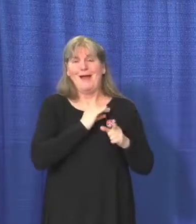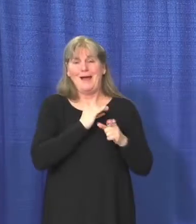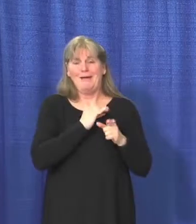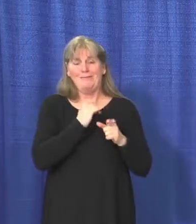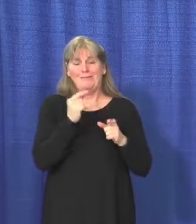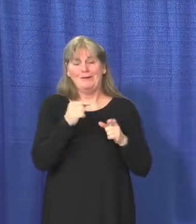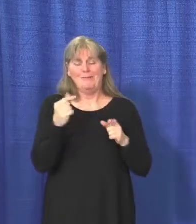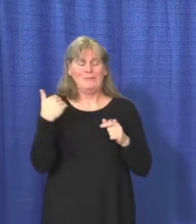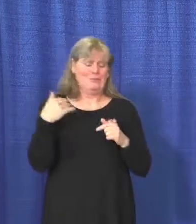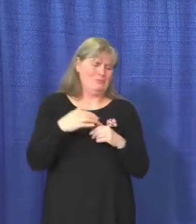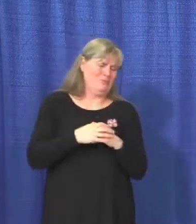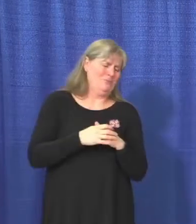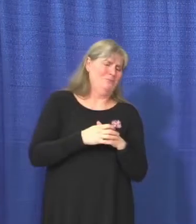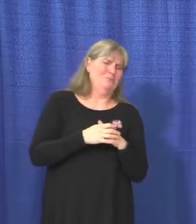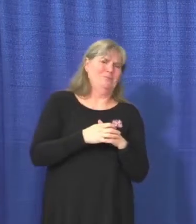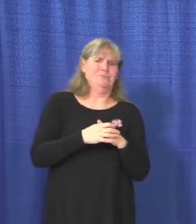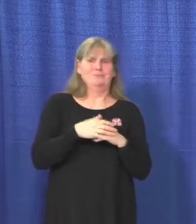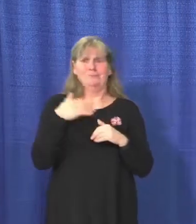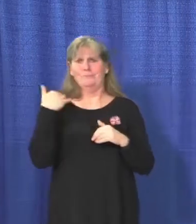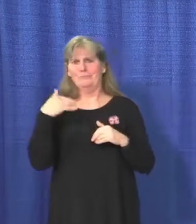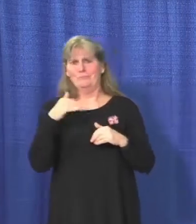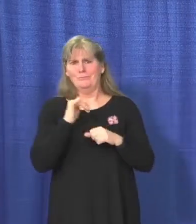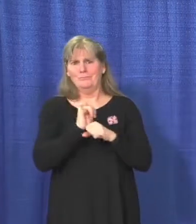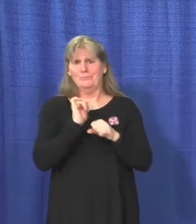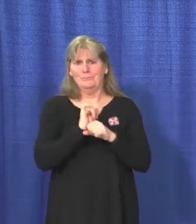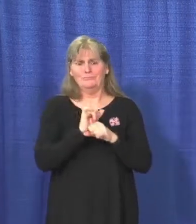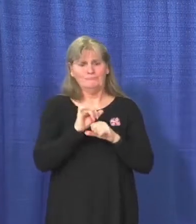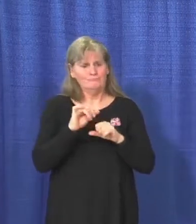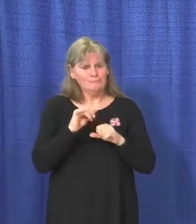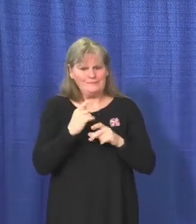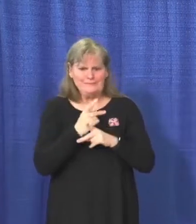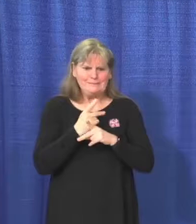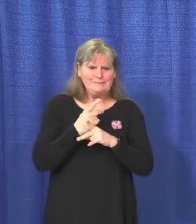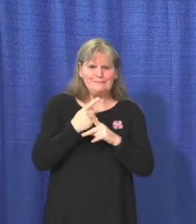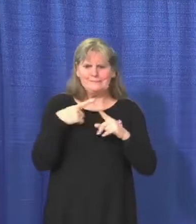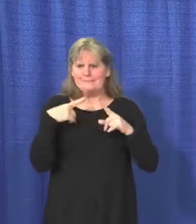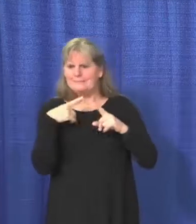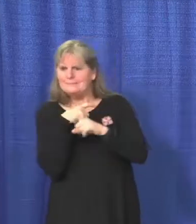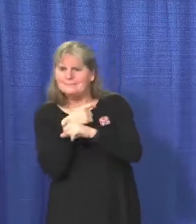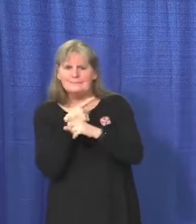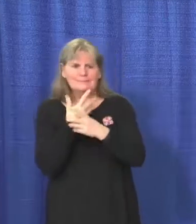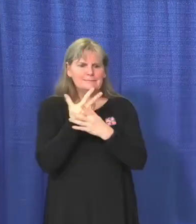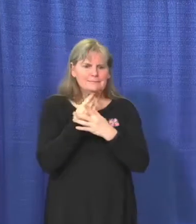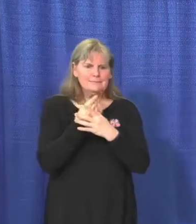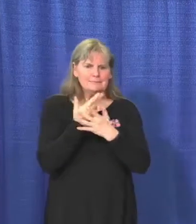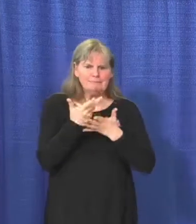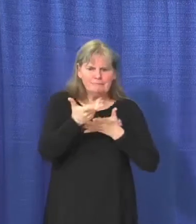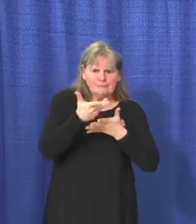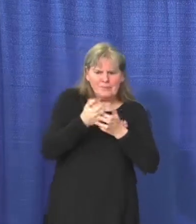done a tremendous job in working with us to ensure that Yukon have what they need.